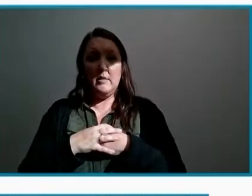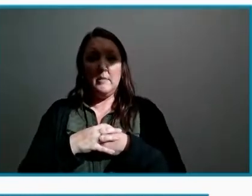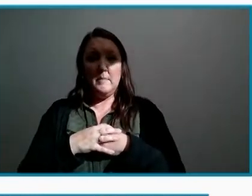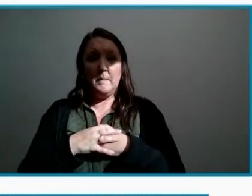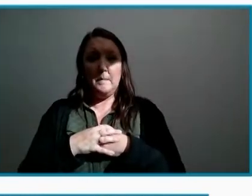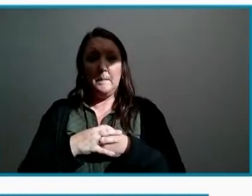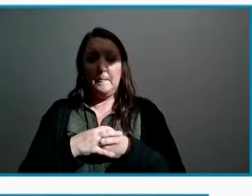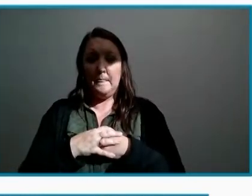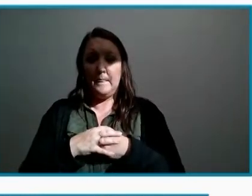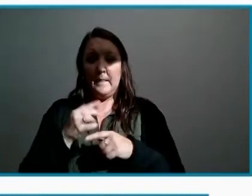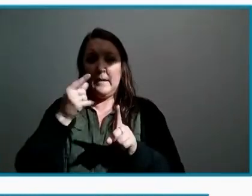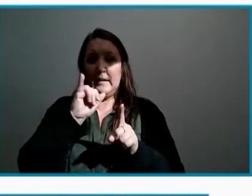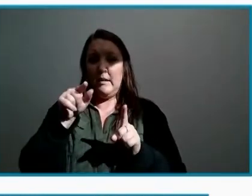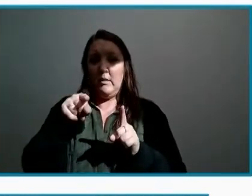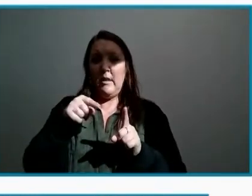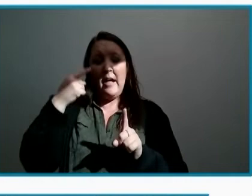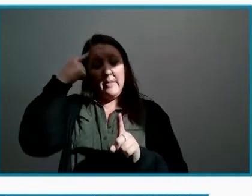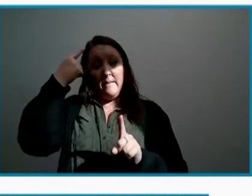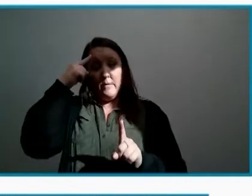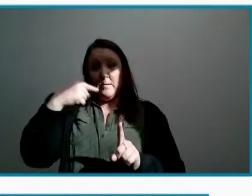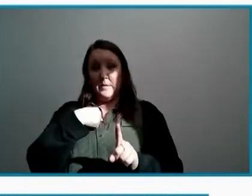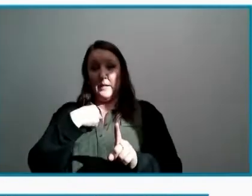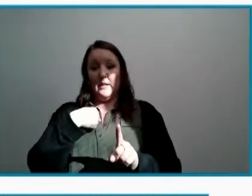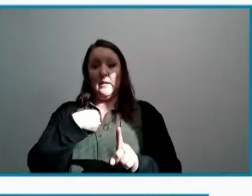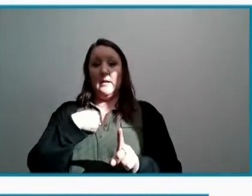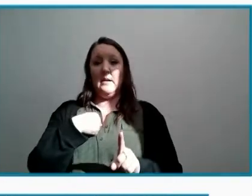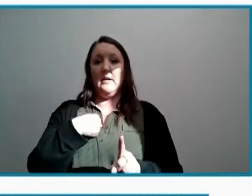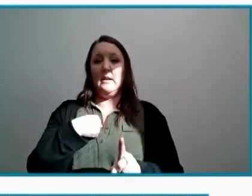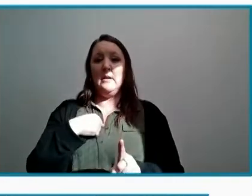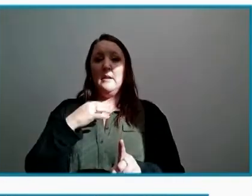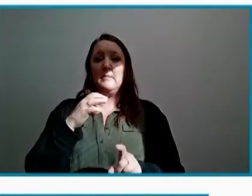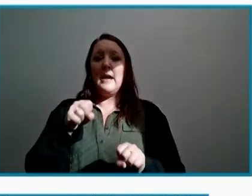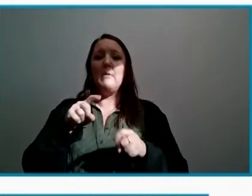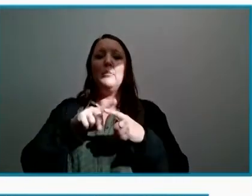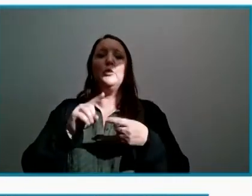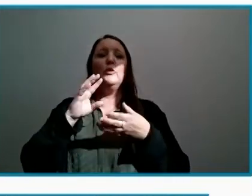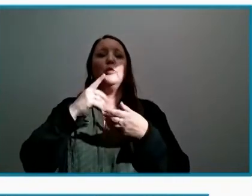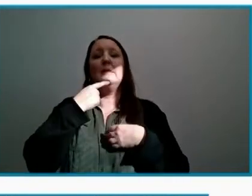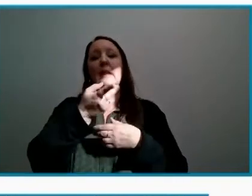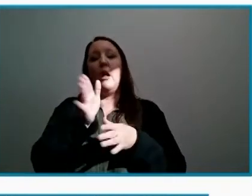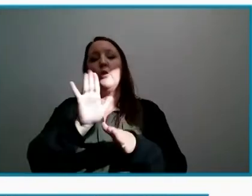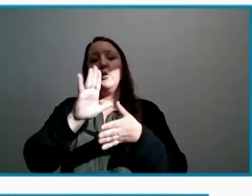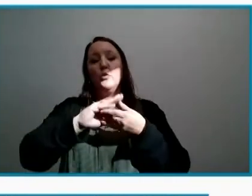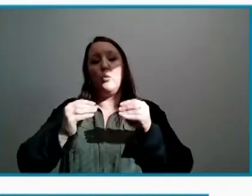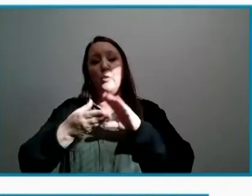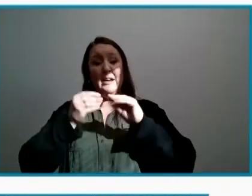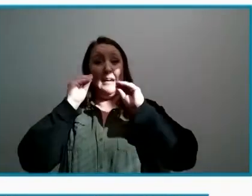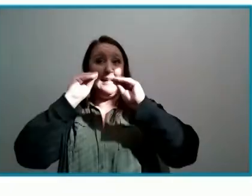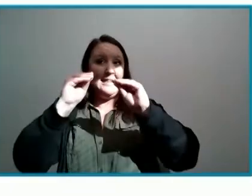I think for me, uh, just being a storyteller and teaching how to be a storyteller, um,